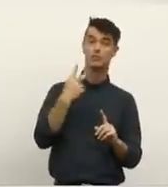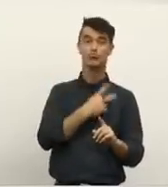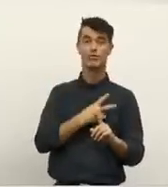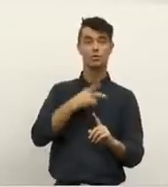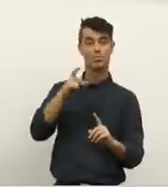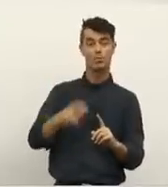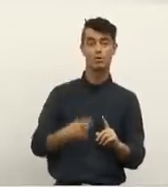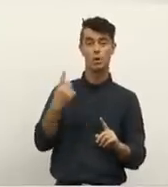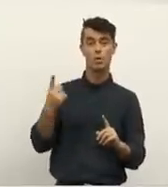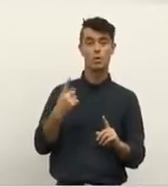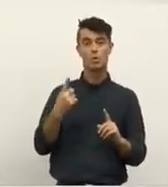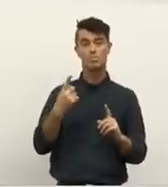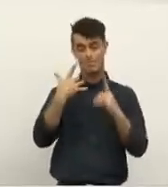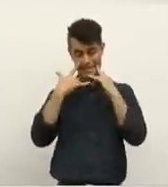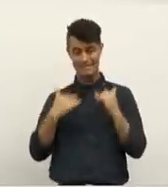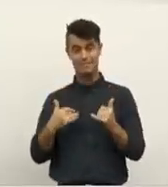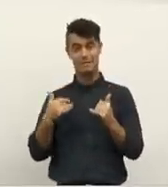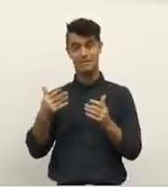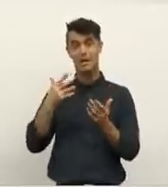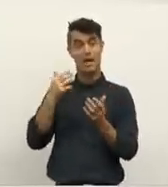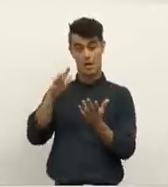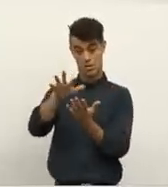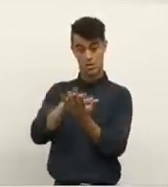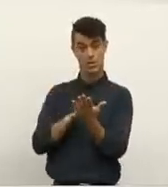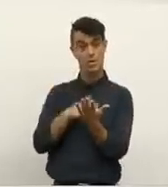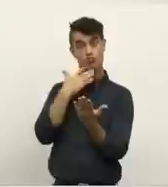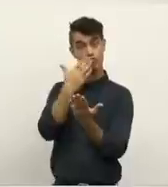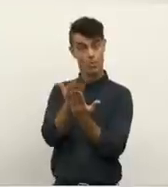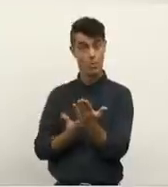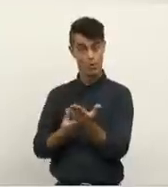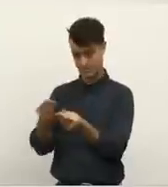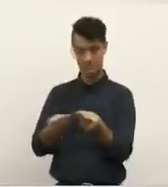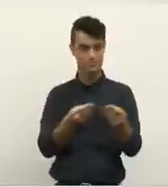who's put that report in front, what we're building with our planners